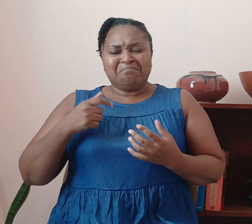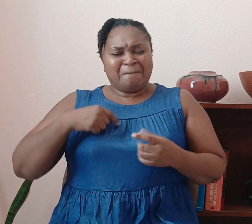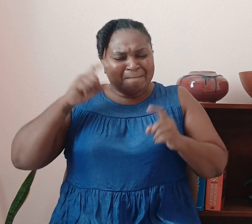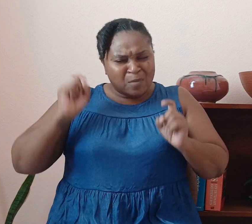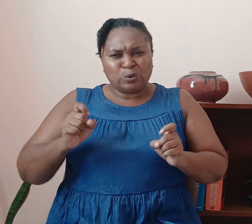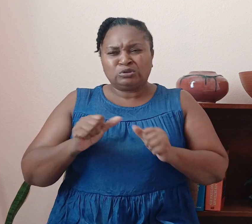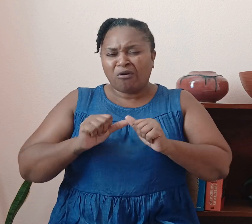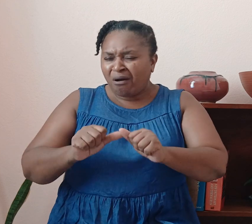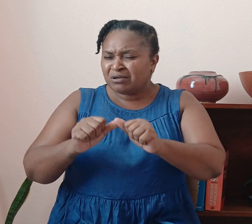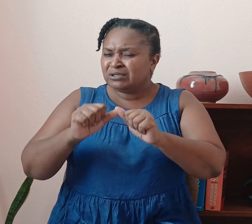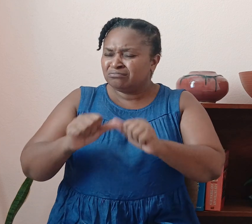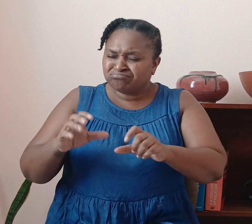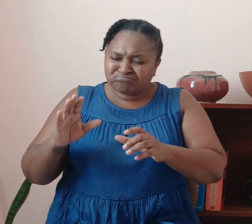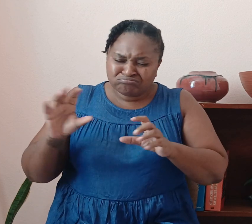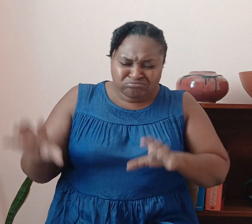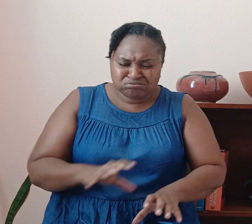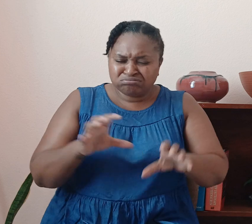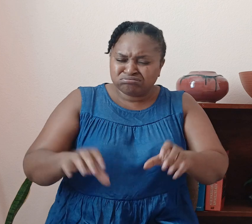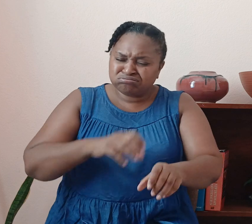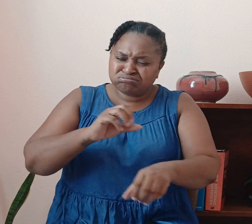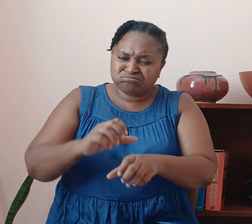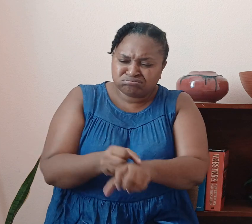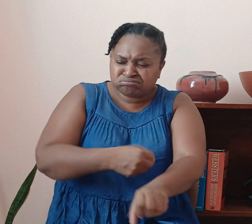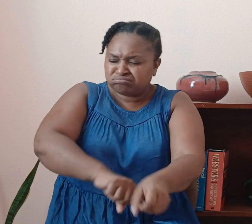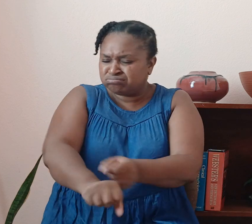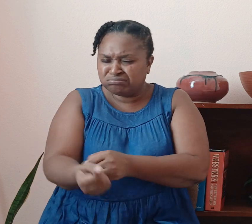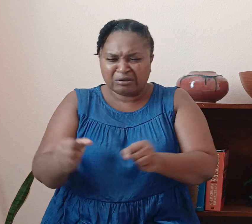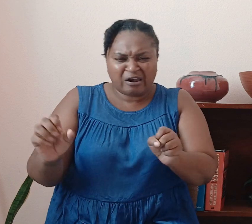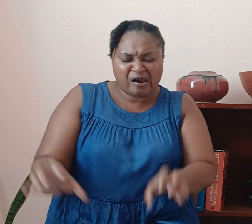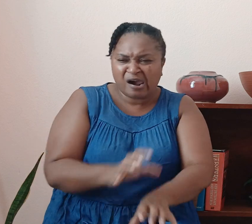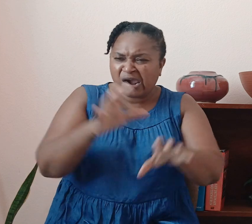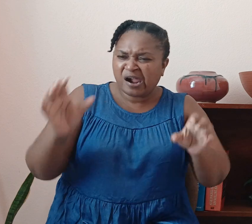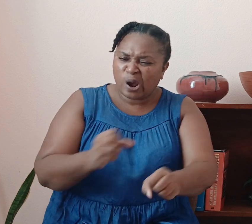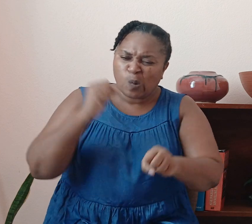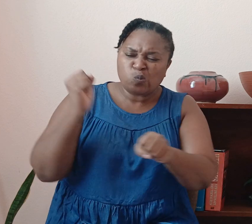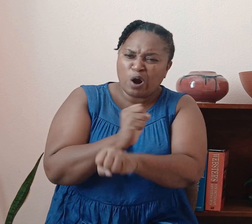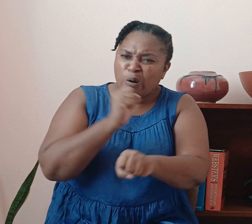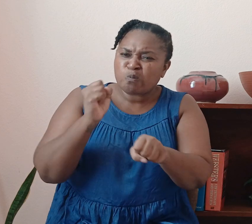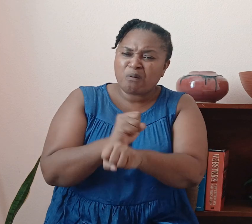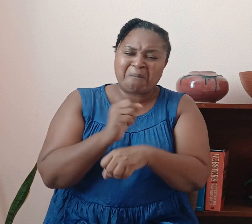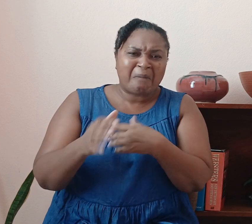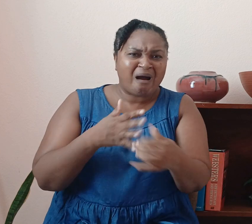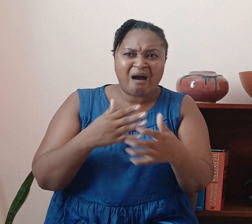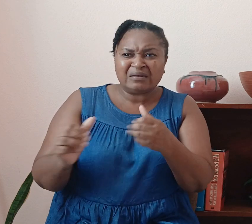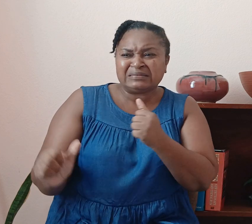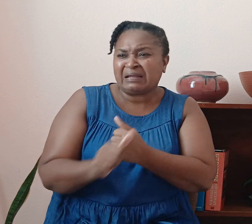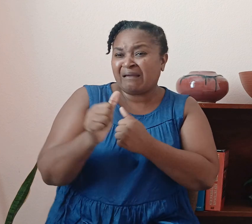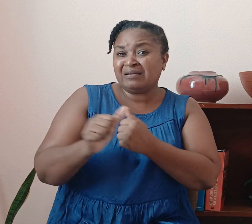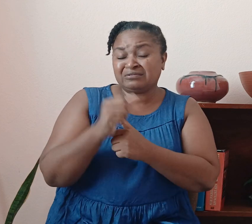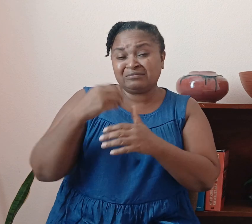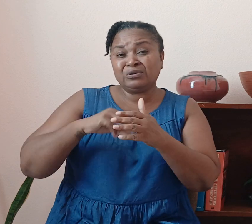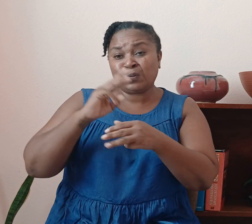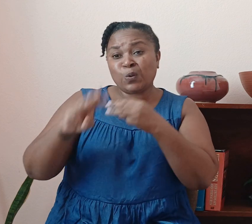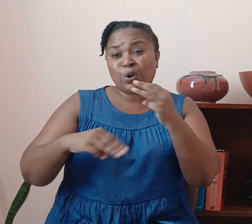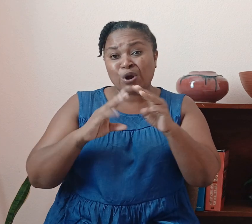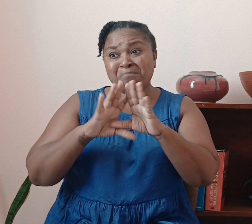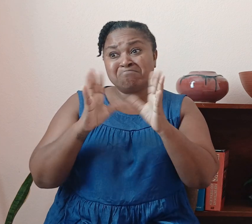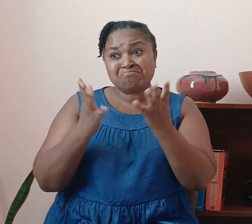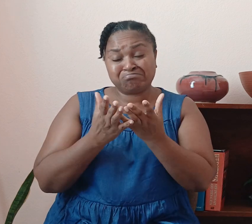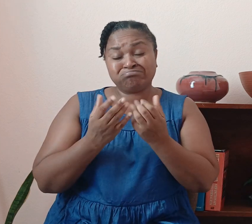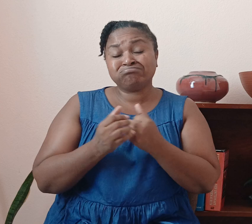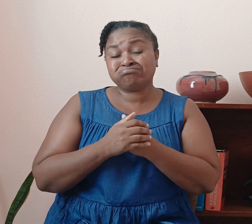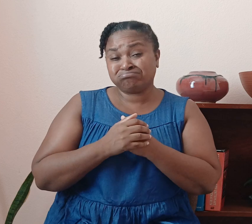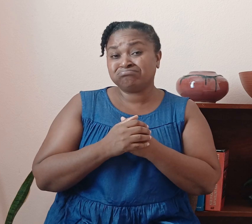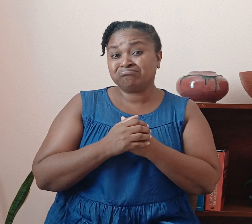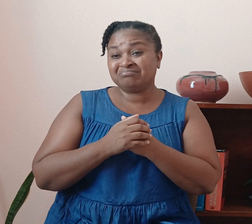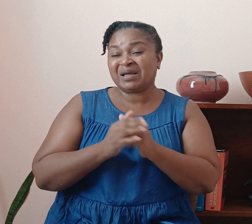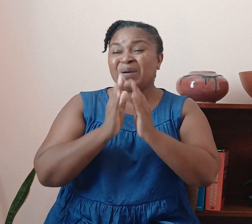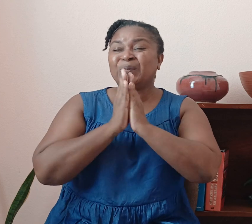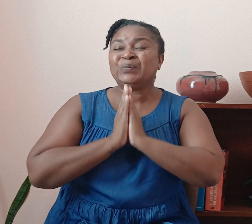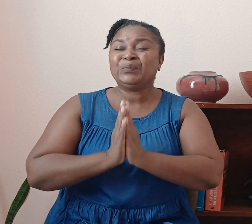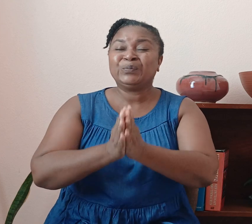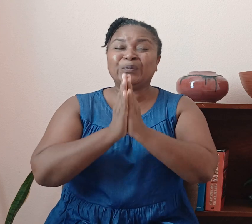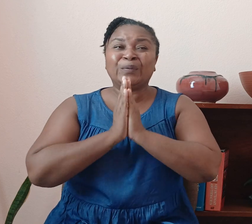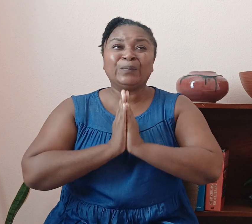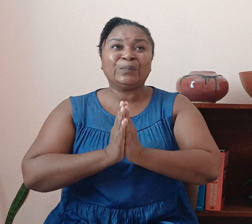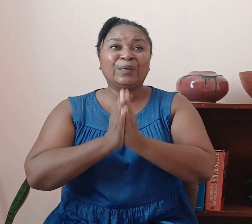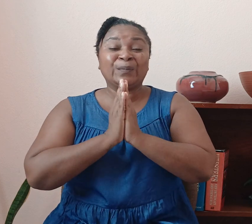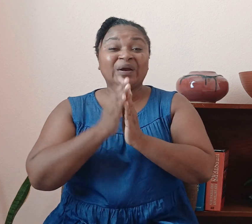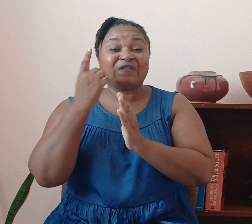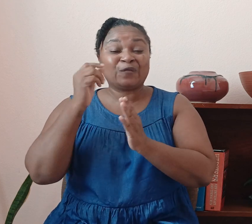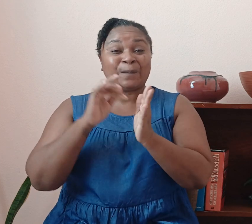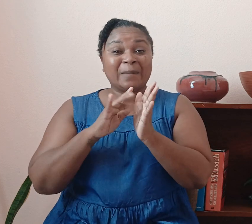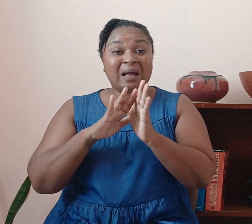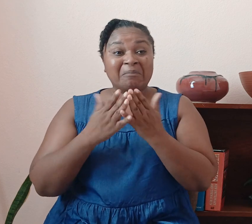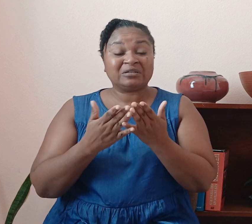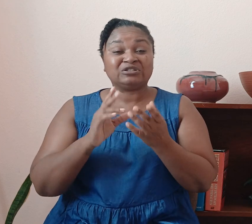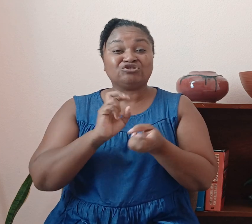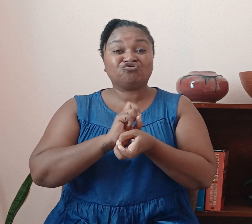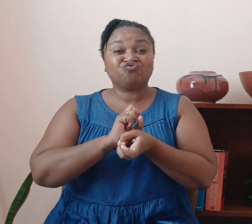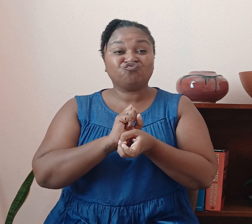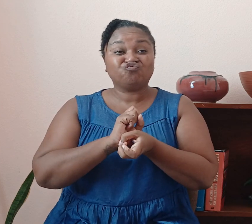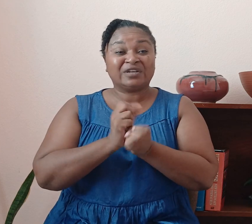despite the danger in many places in the world. o Pray for Bible translators to step up to